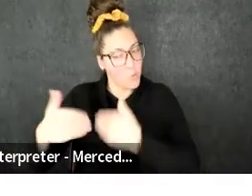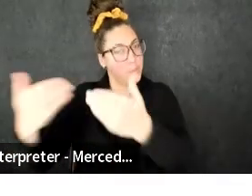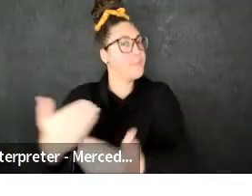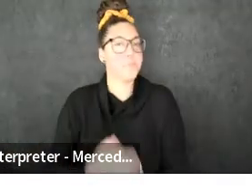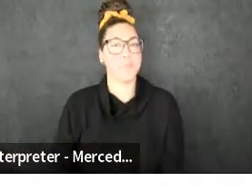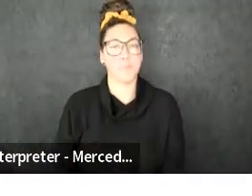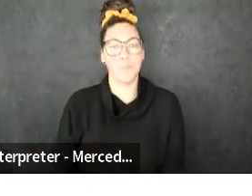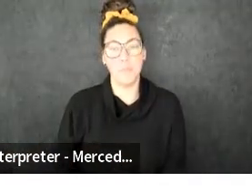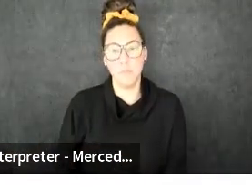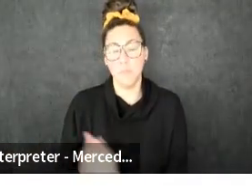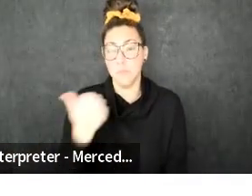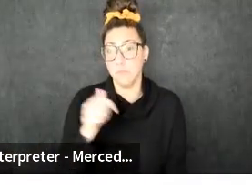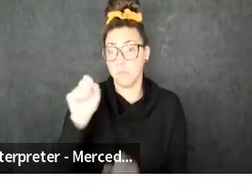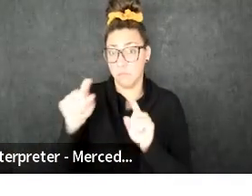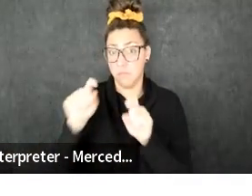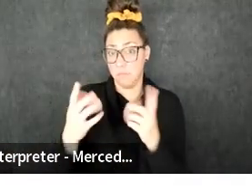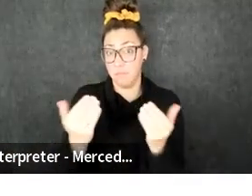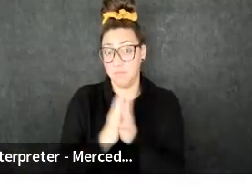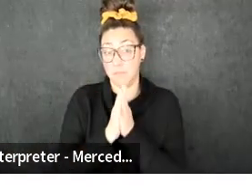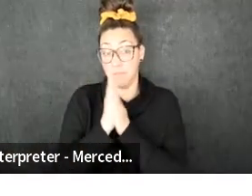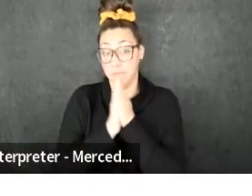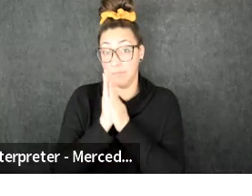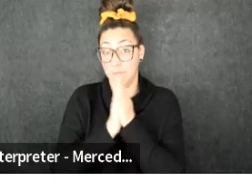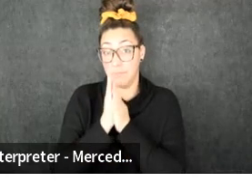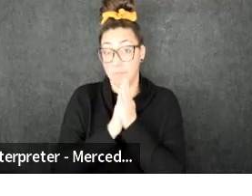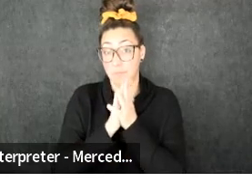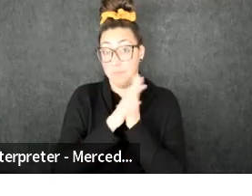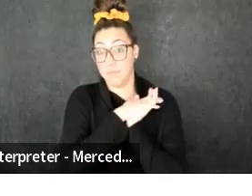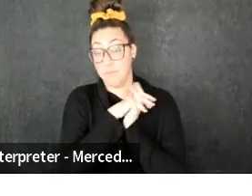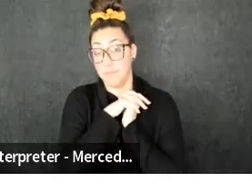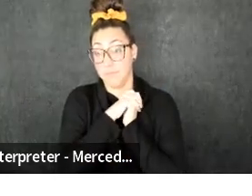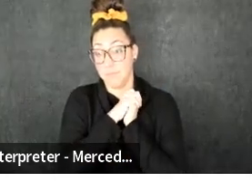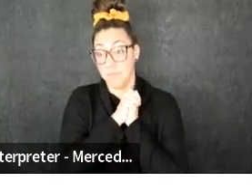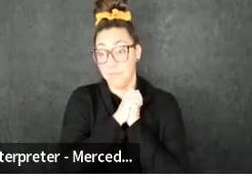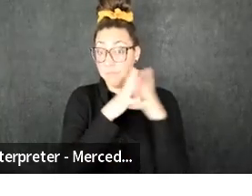Any questions on, um, on way power